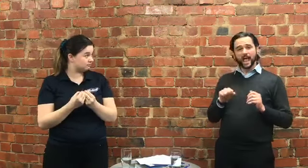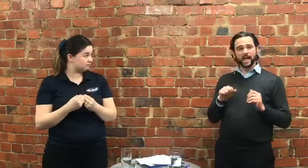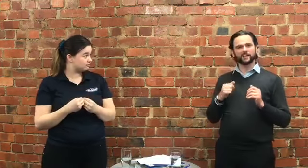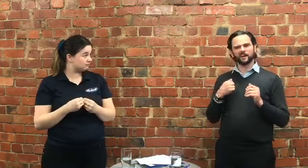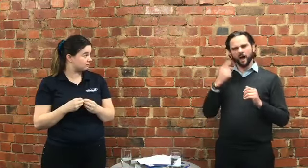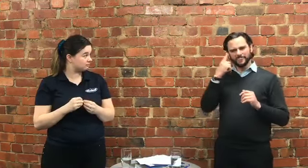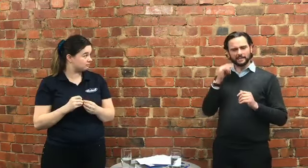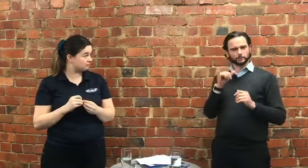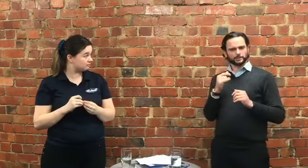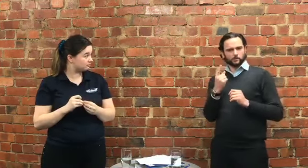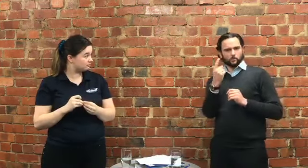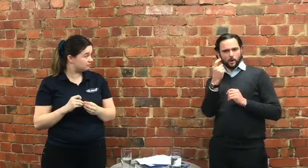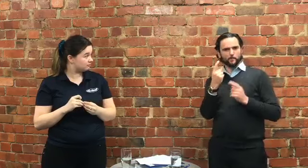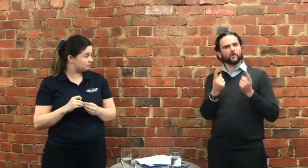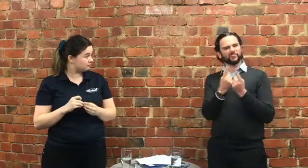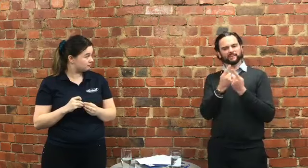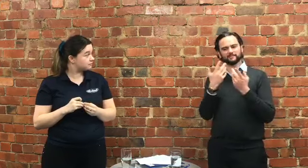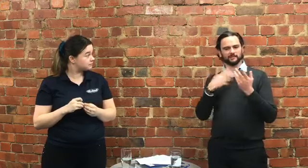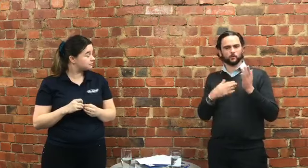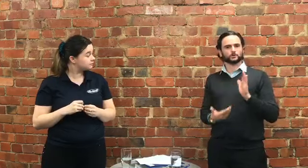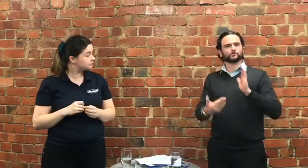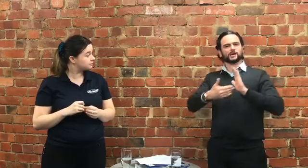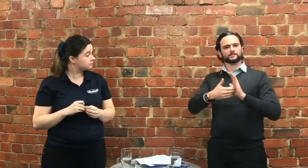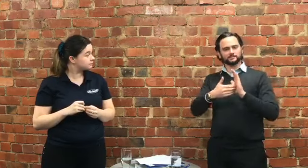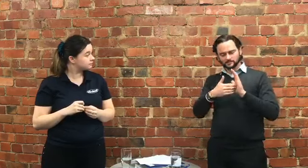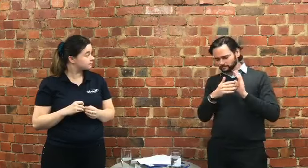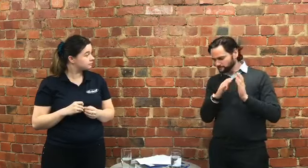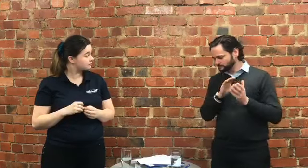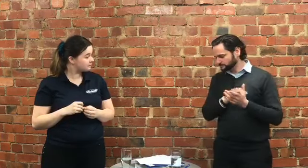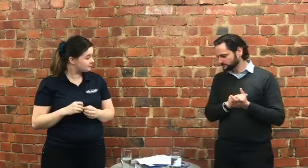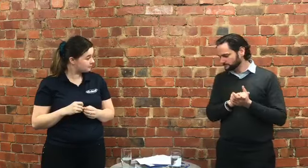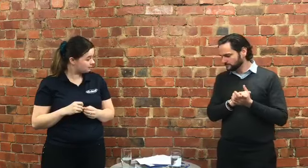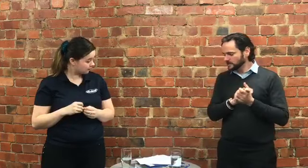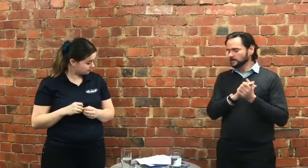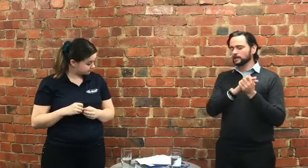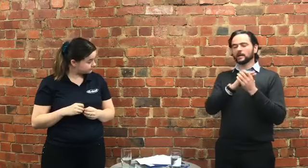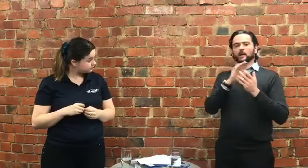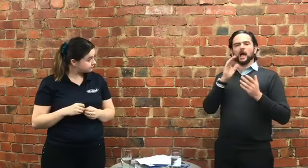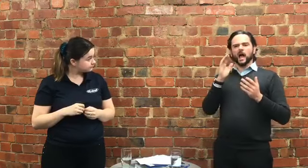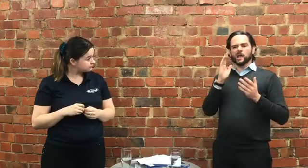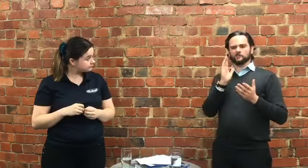because I think we've probably... Just one more thing I'd like to add, maybe.